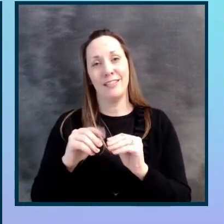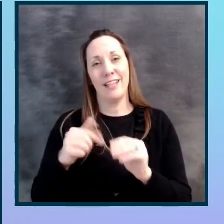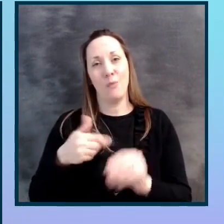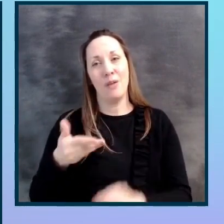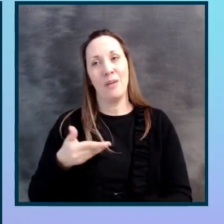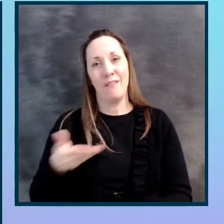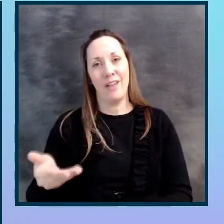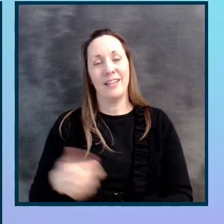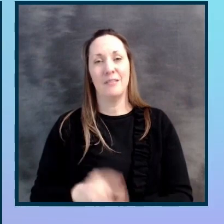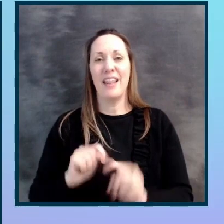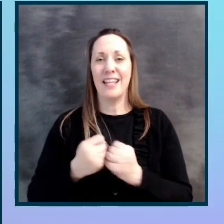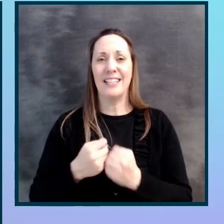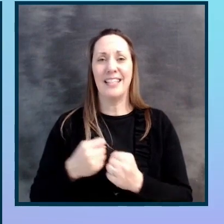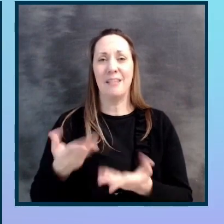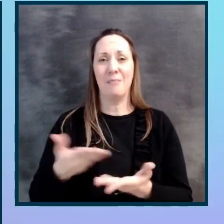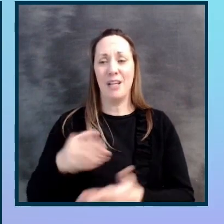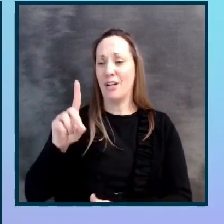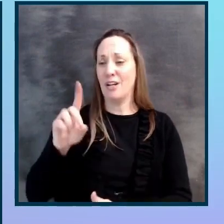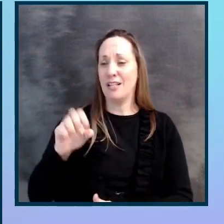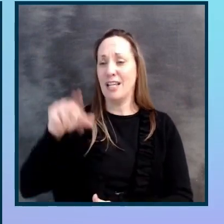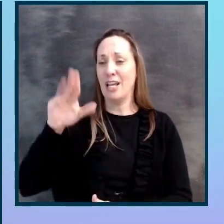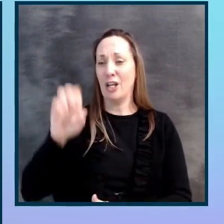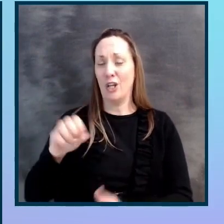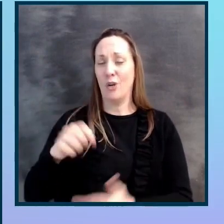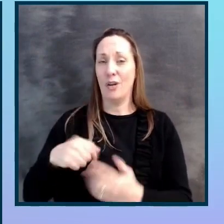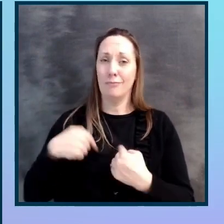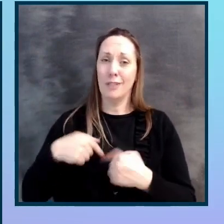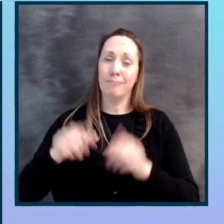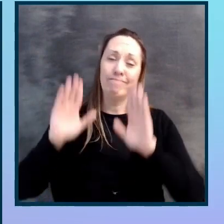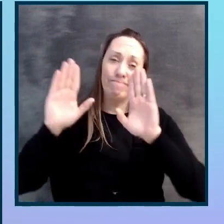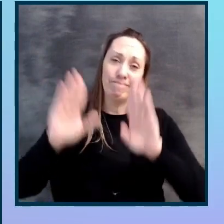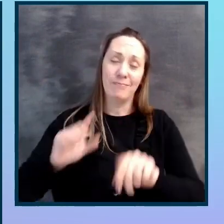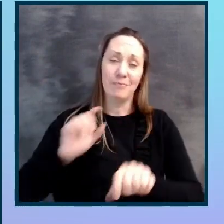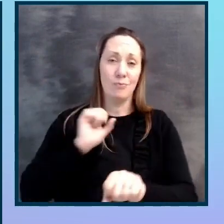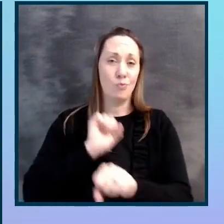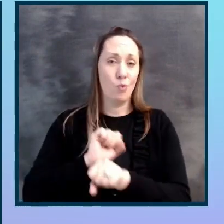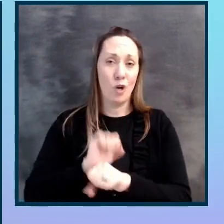The team at Deque has been terrific to work with and has just provided us